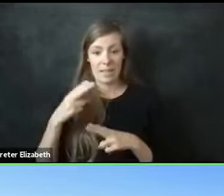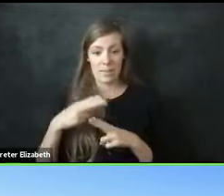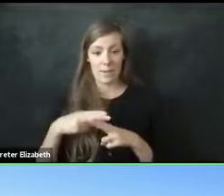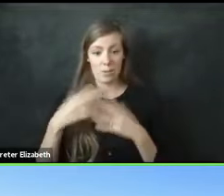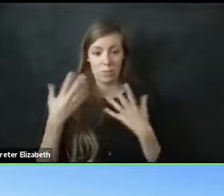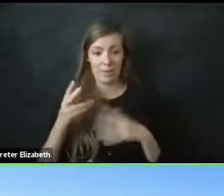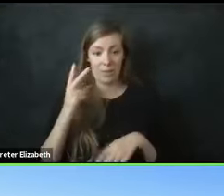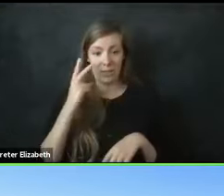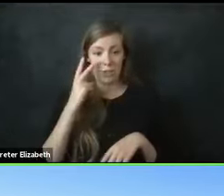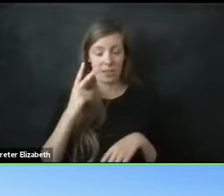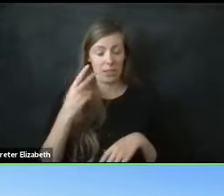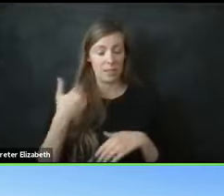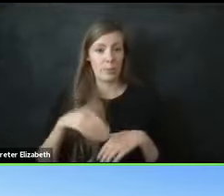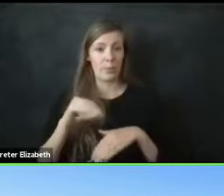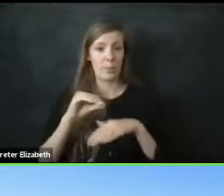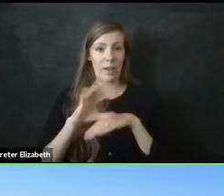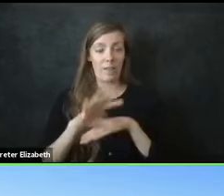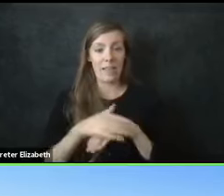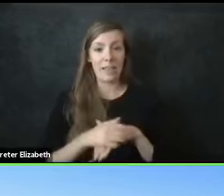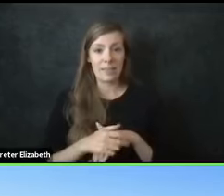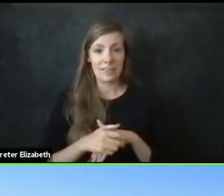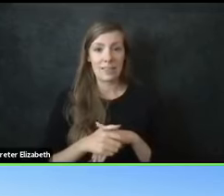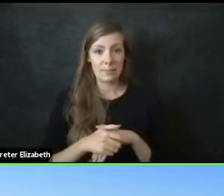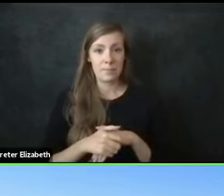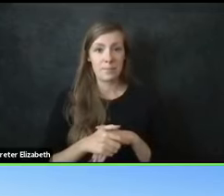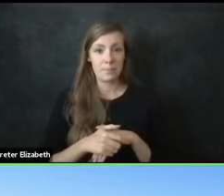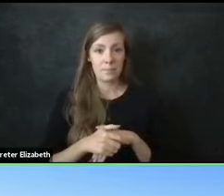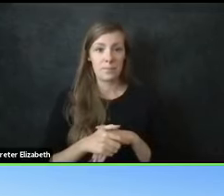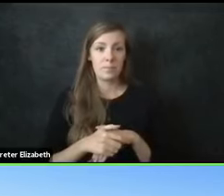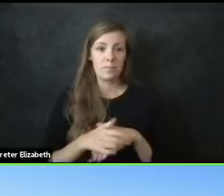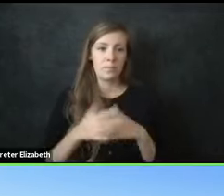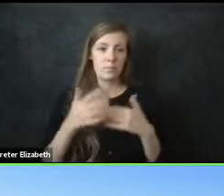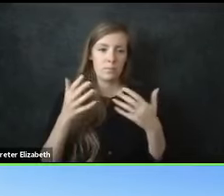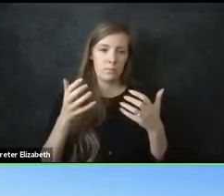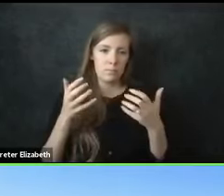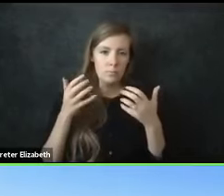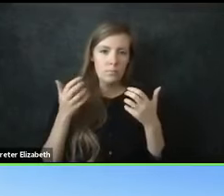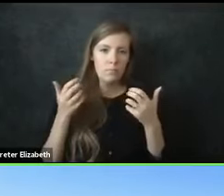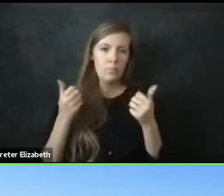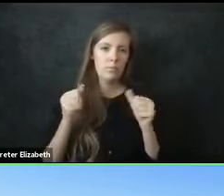effects in marginalized communities and to try and encourage and have available,